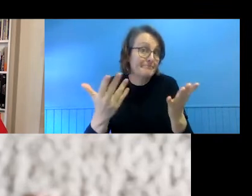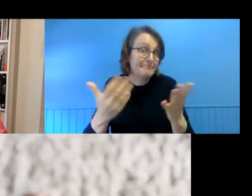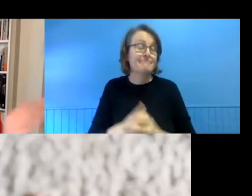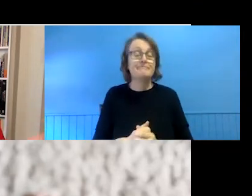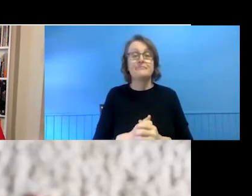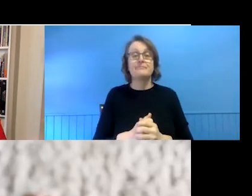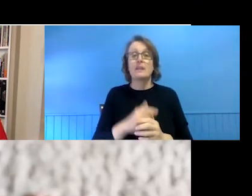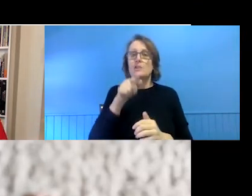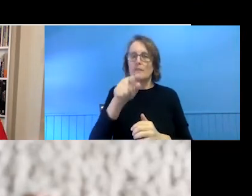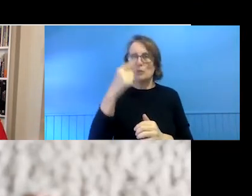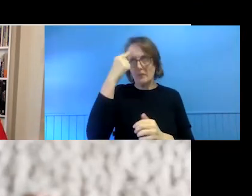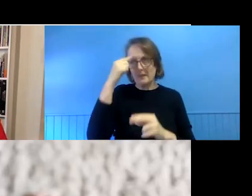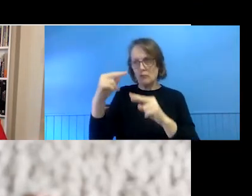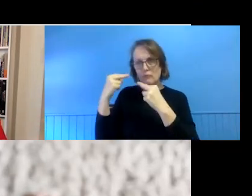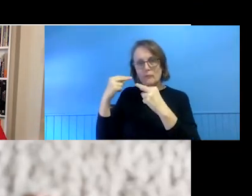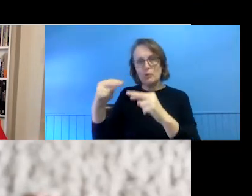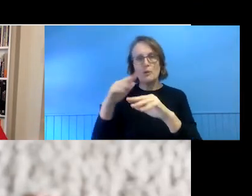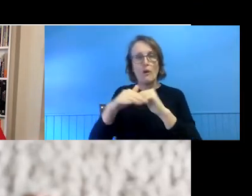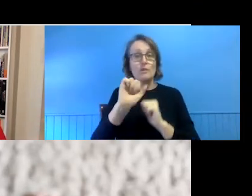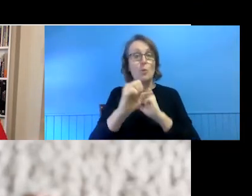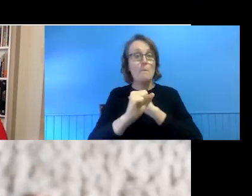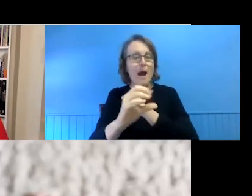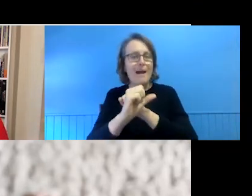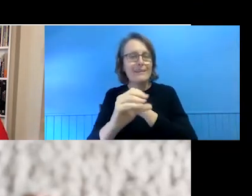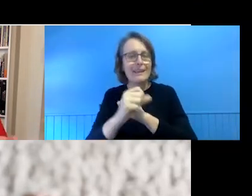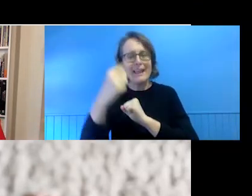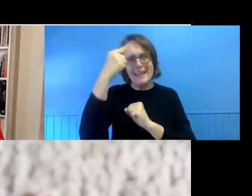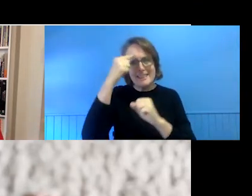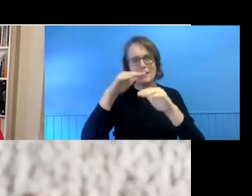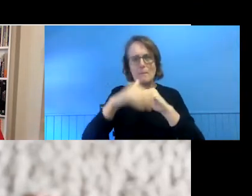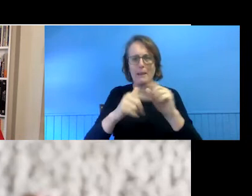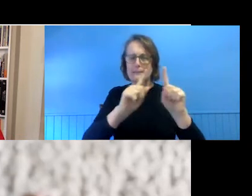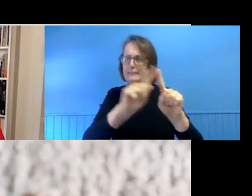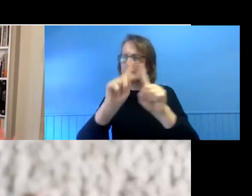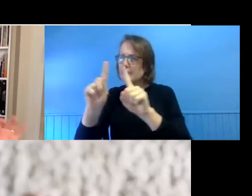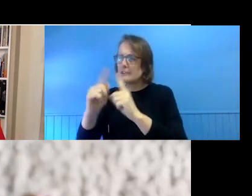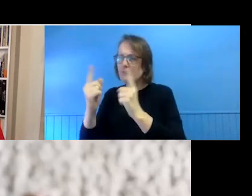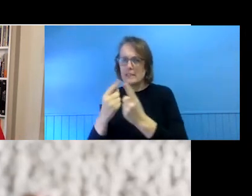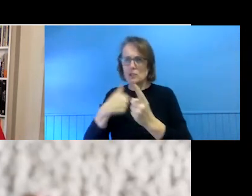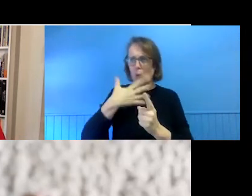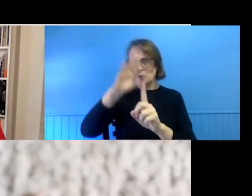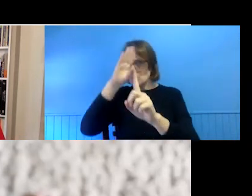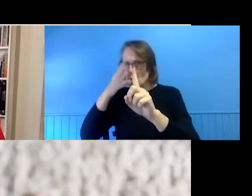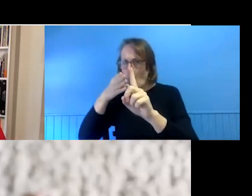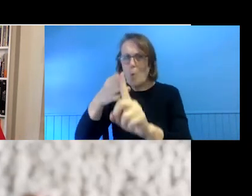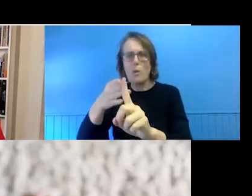are reviewing all your marketing strategies, think about all the different things you hope to achieve from those strategies and think